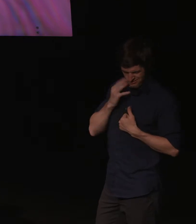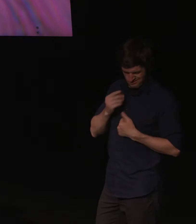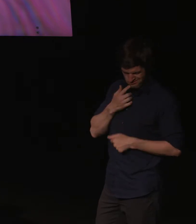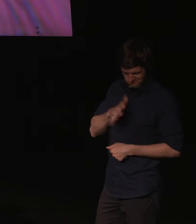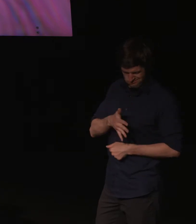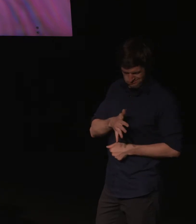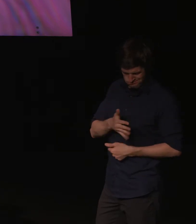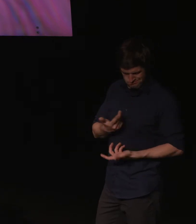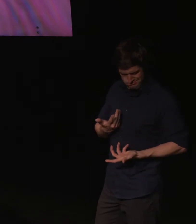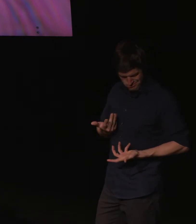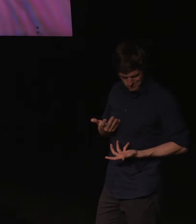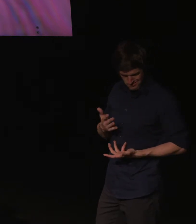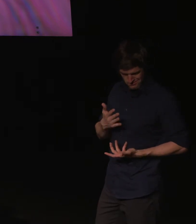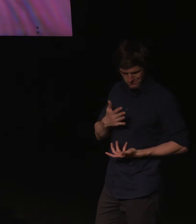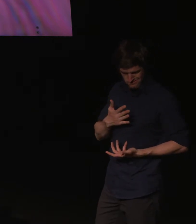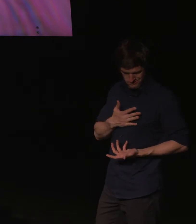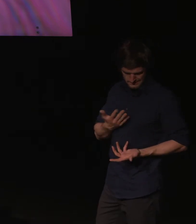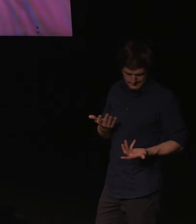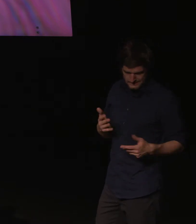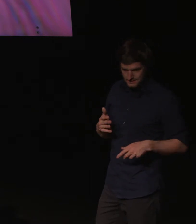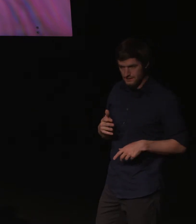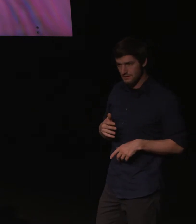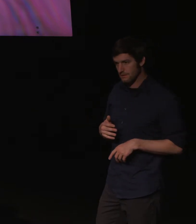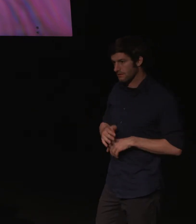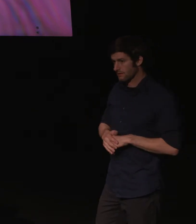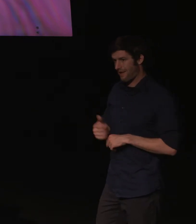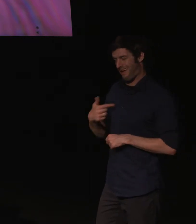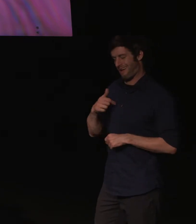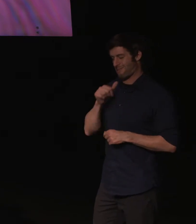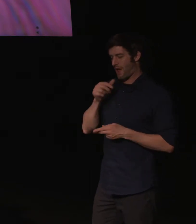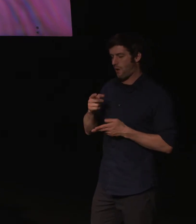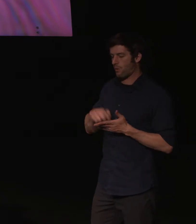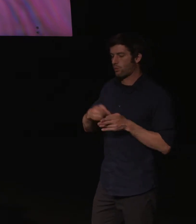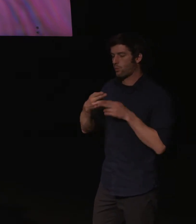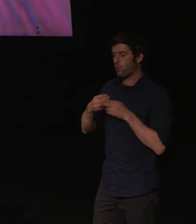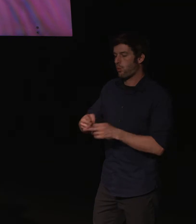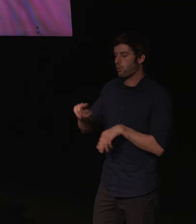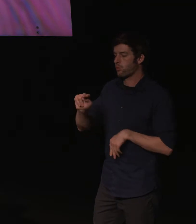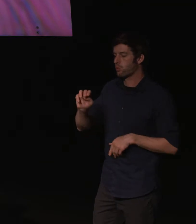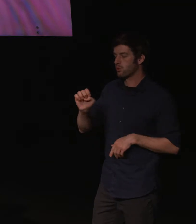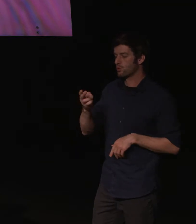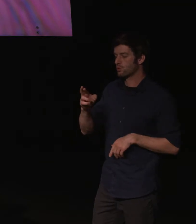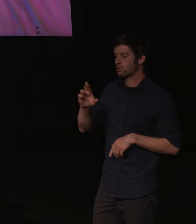I'm personally not exactly what you call neurotypical. I get a lot of anxiety.